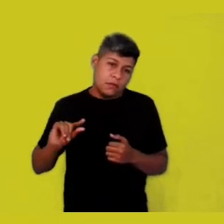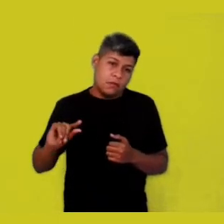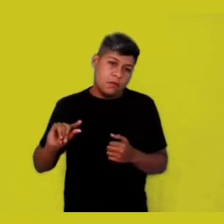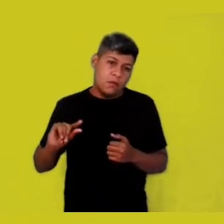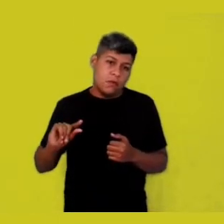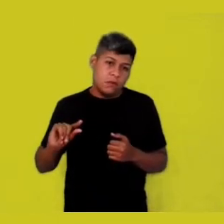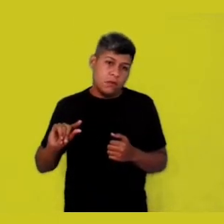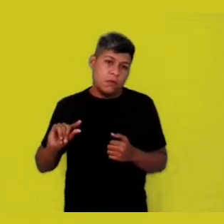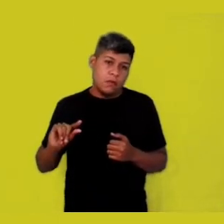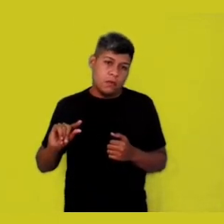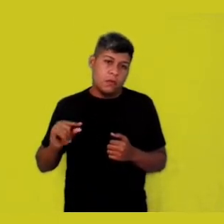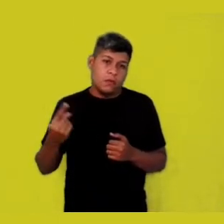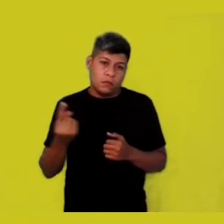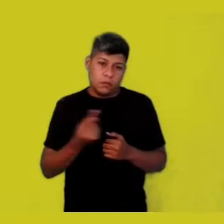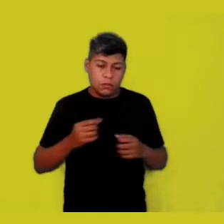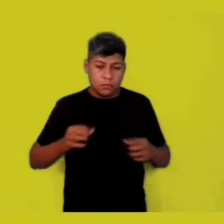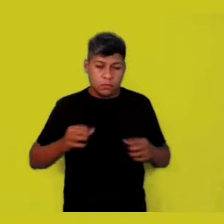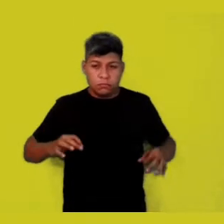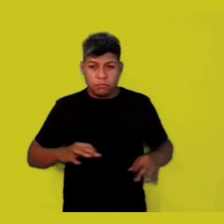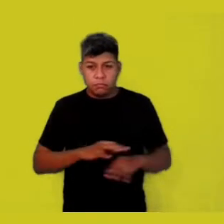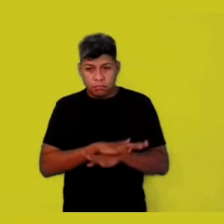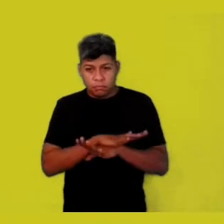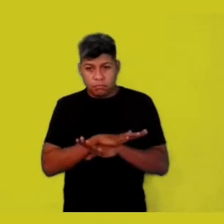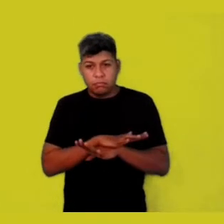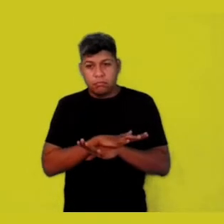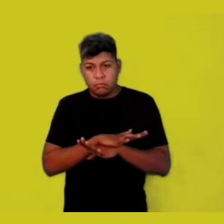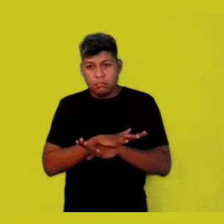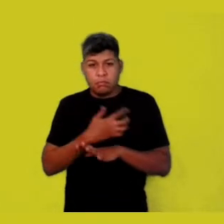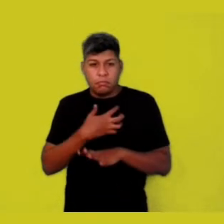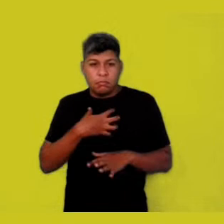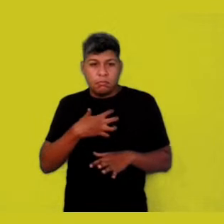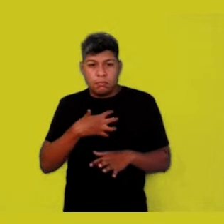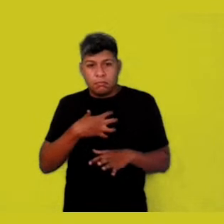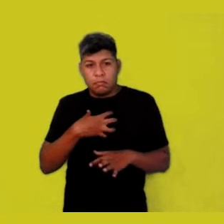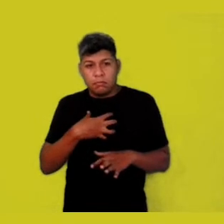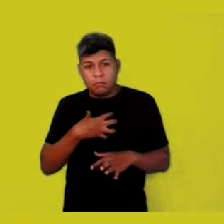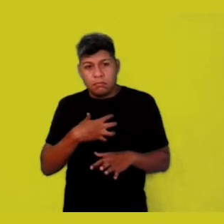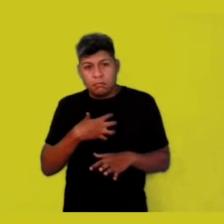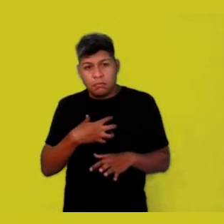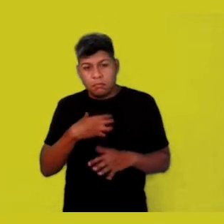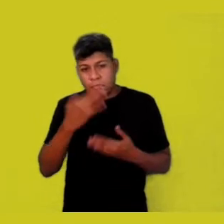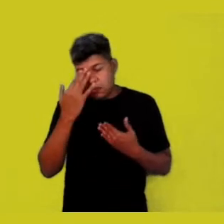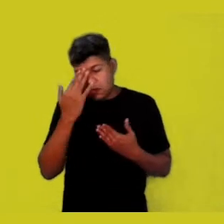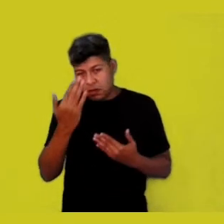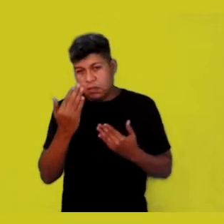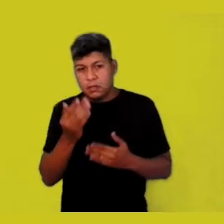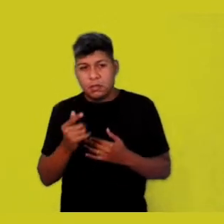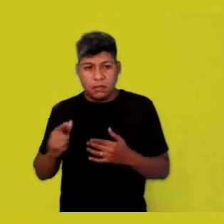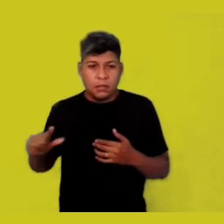so that we can finish thanking everyone again, these speeches,